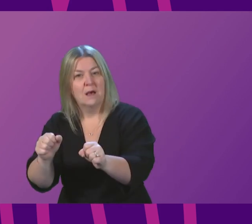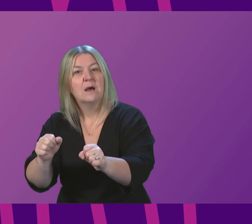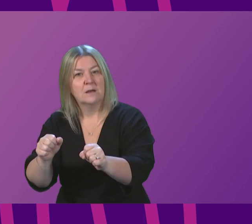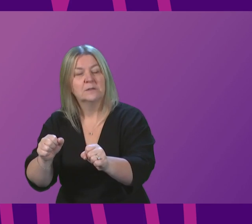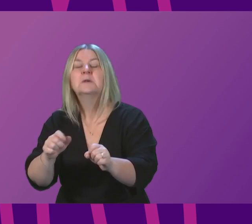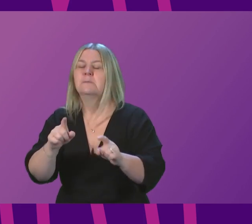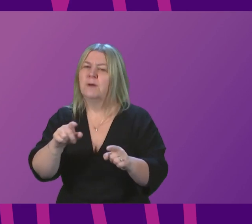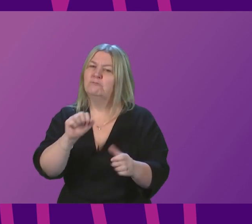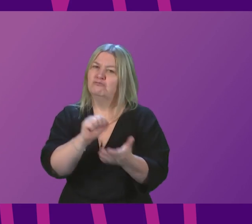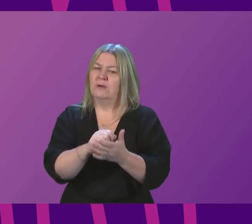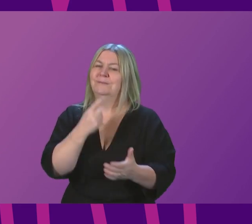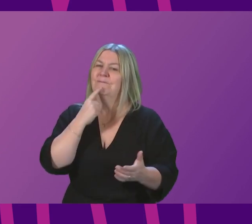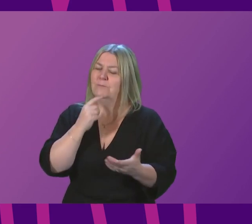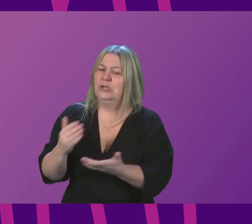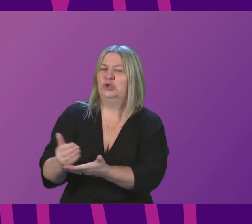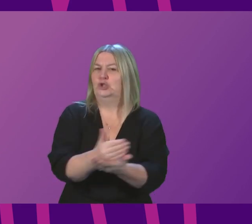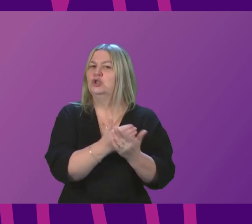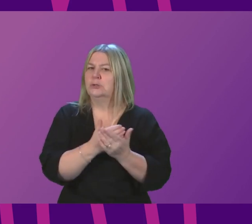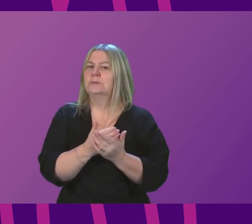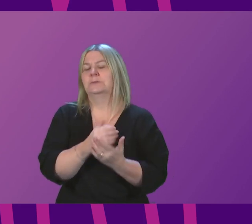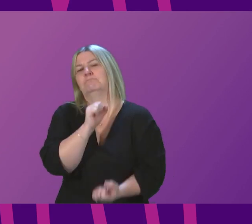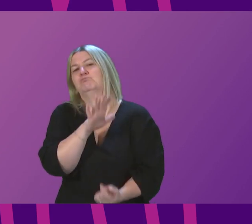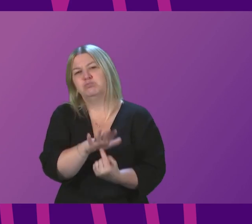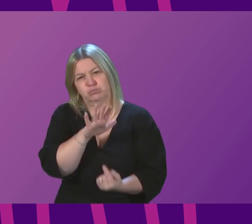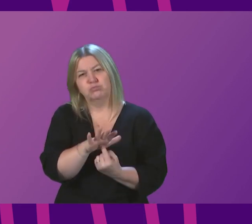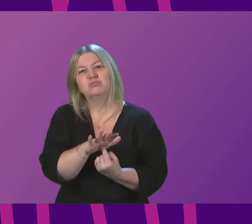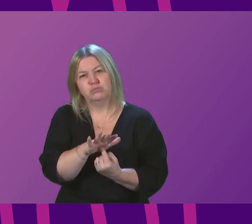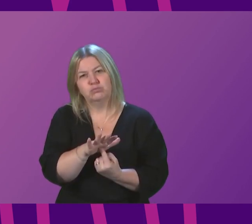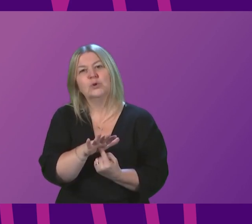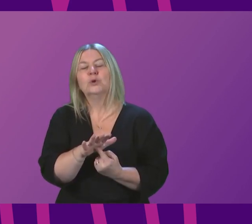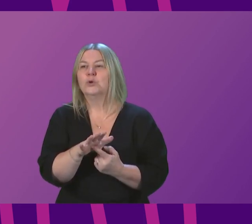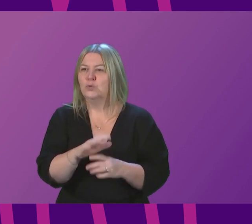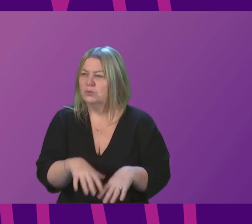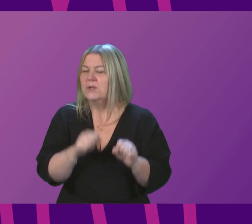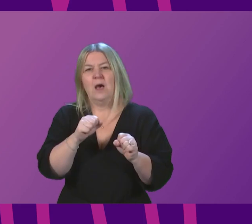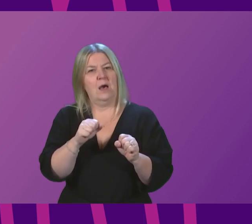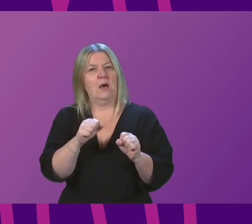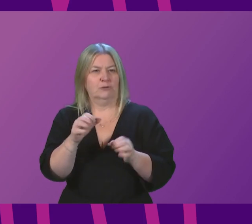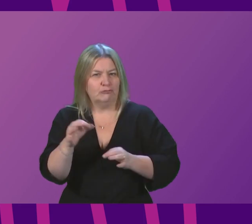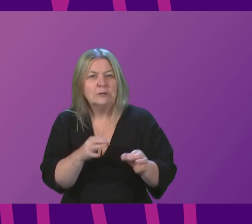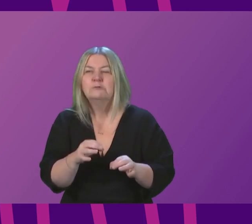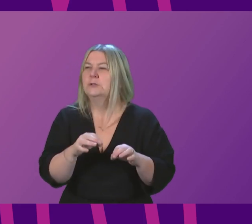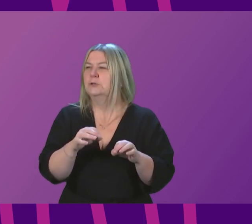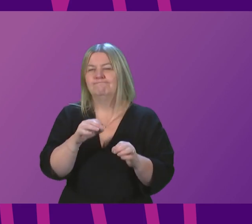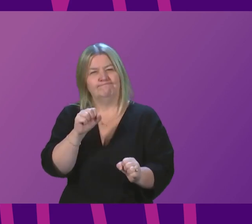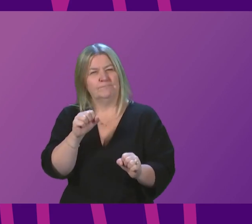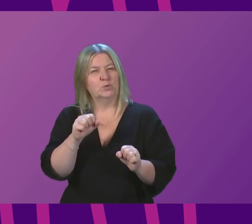now and how we improve performance. I will certainly take back the points that have been made and discuss them further with Public Health Scotland.